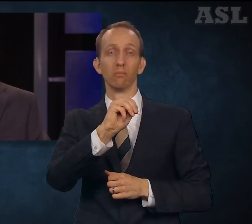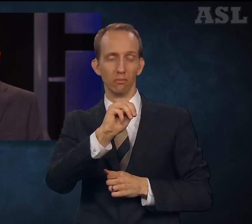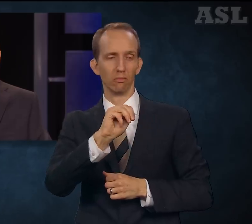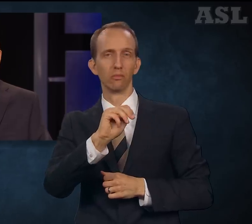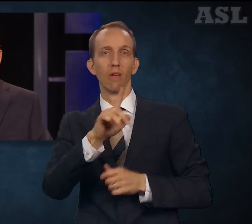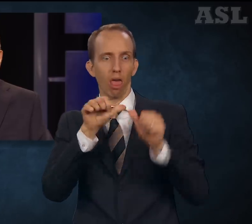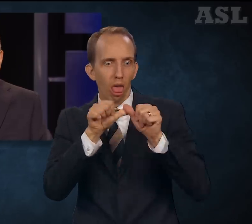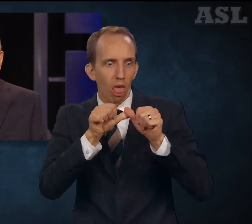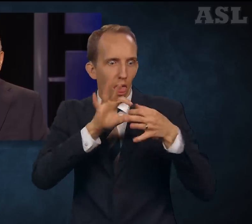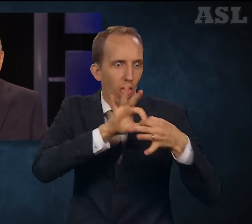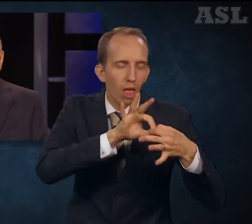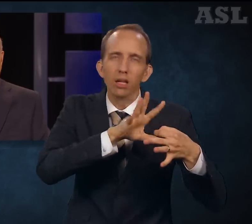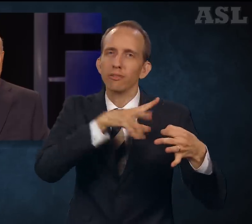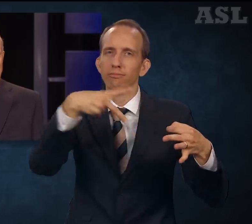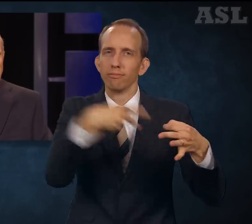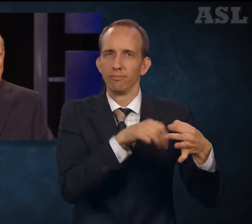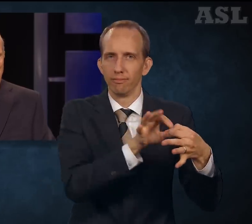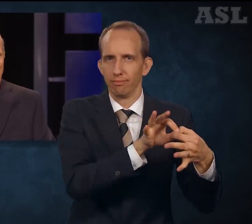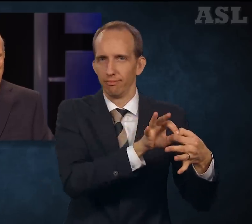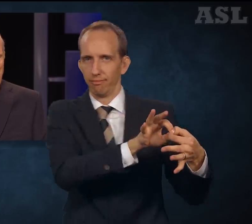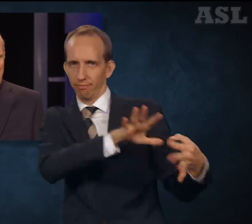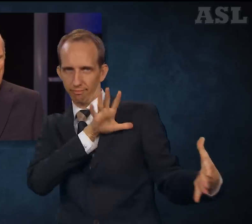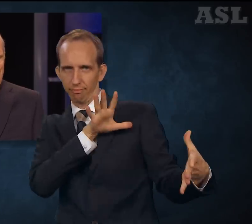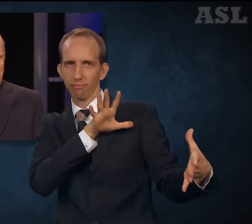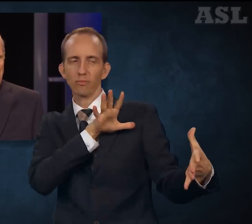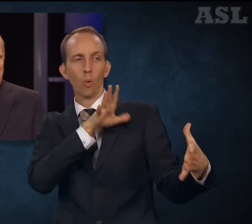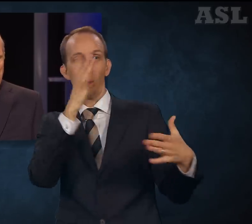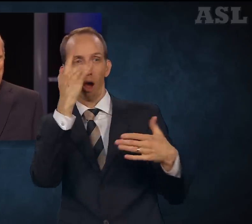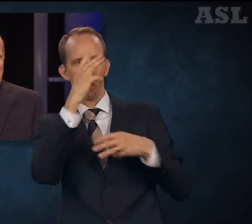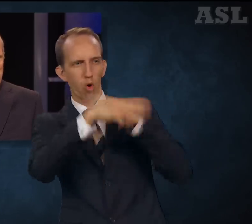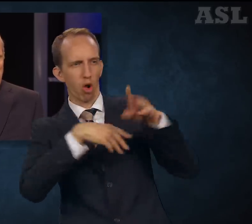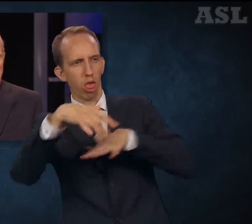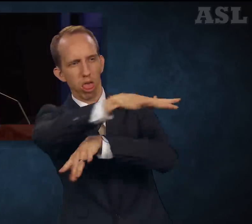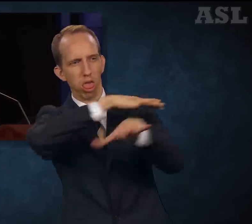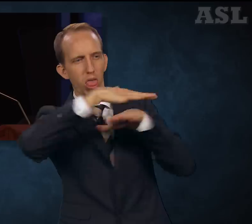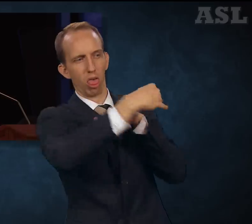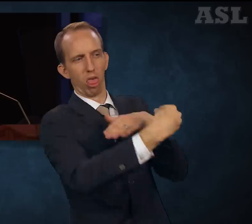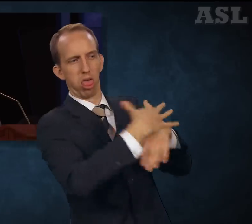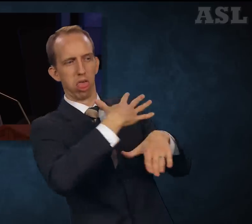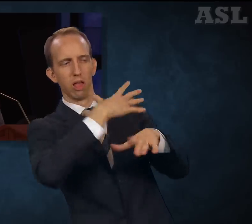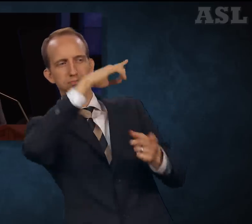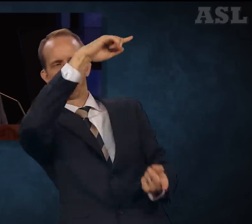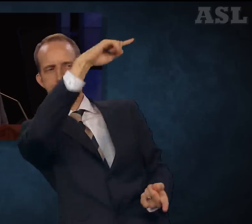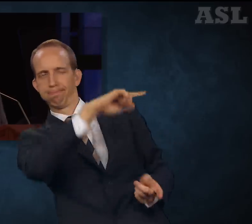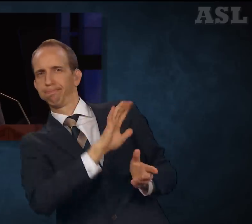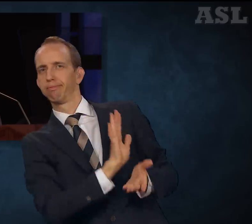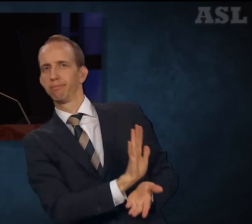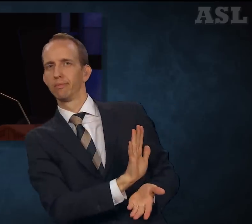RELIANCE ON SOCIAL MEDIA, IN